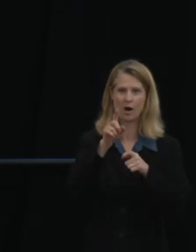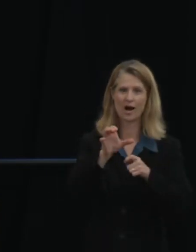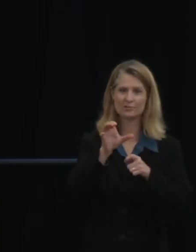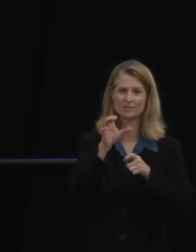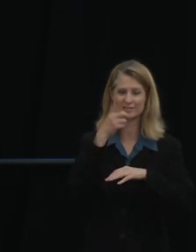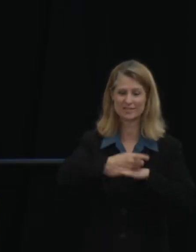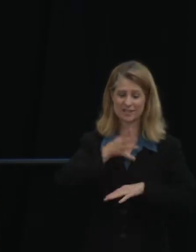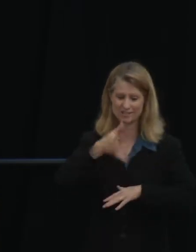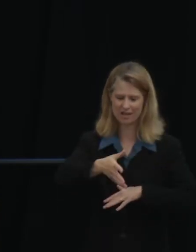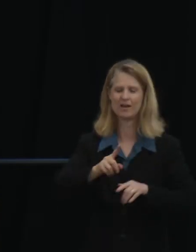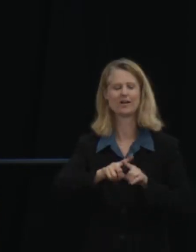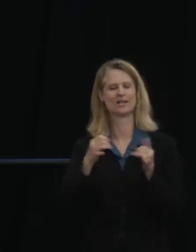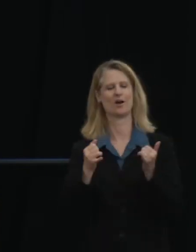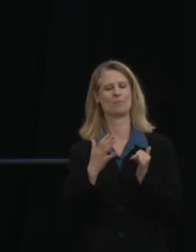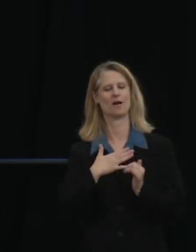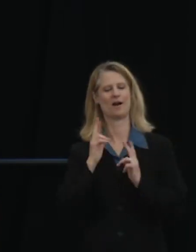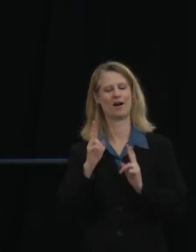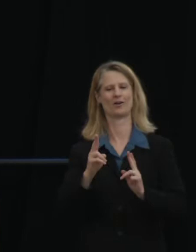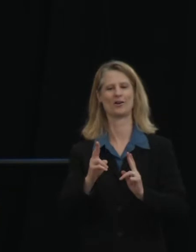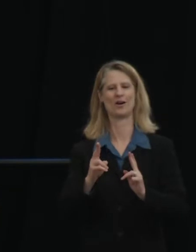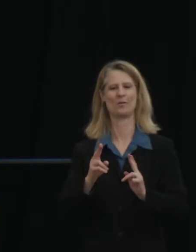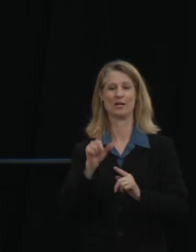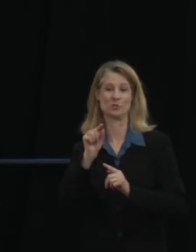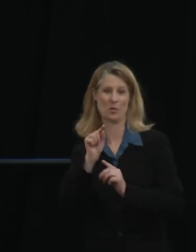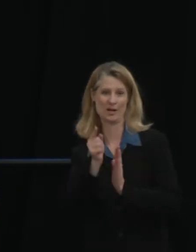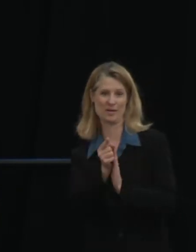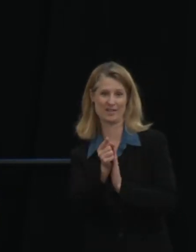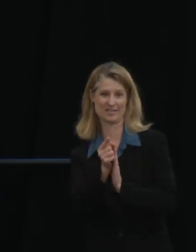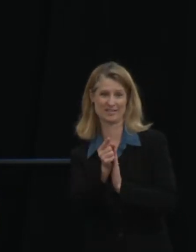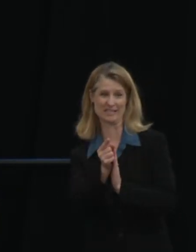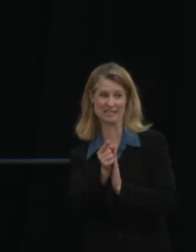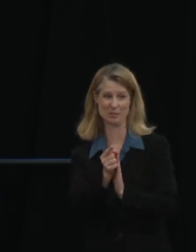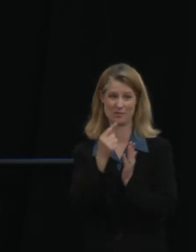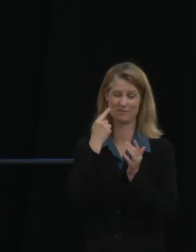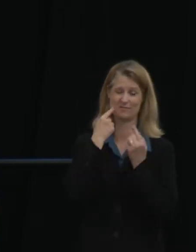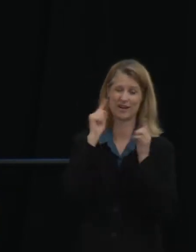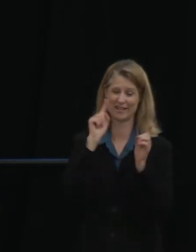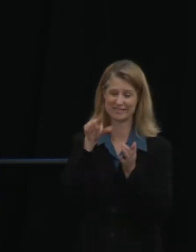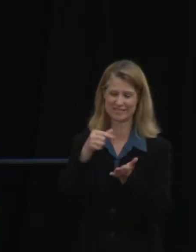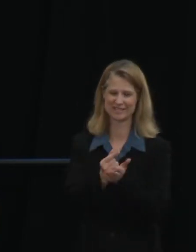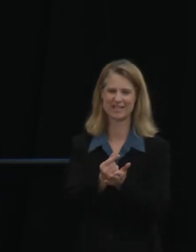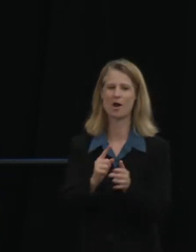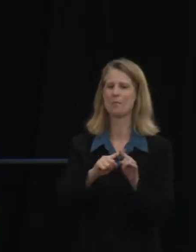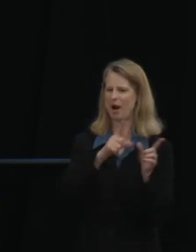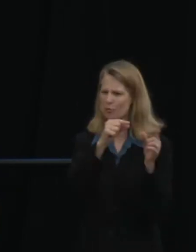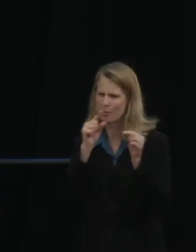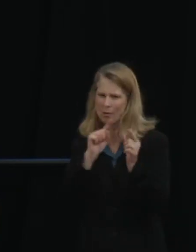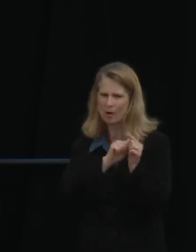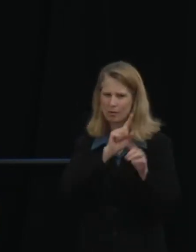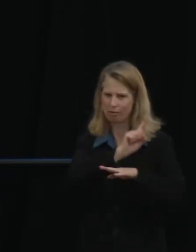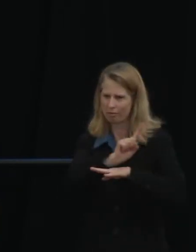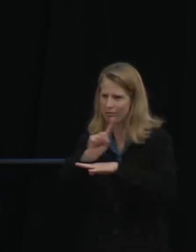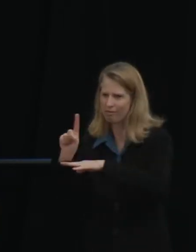and now it's my honor to tell you, we're about 20 minutes away. Rumor has it when we walk across this stage,